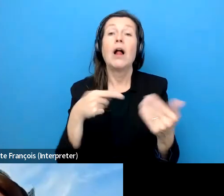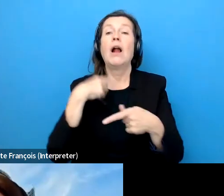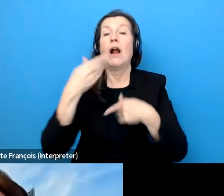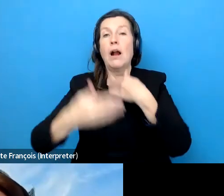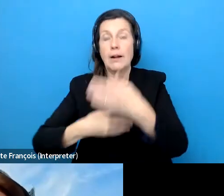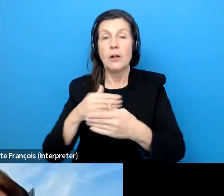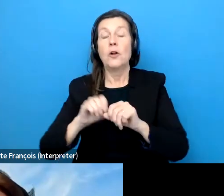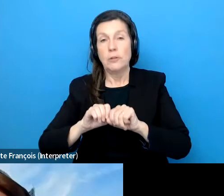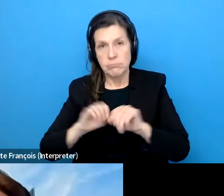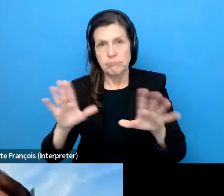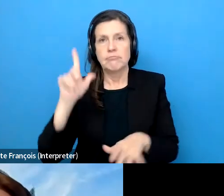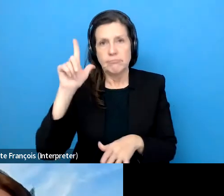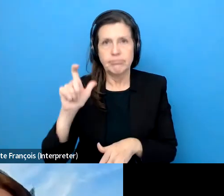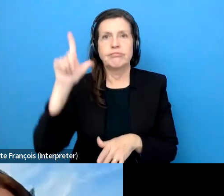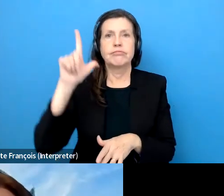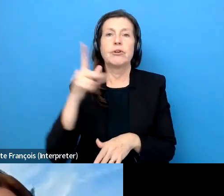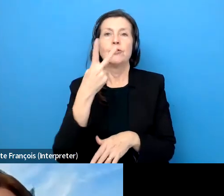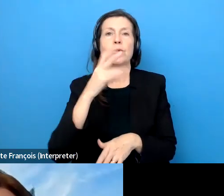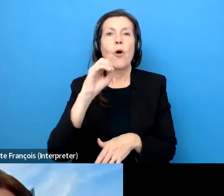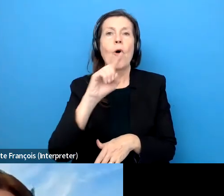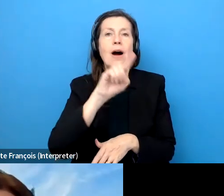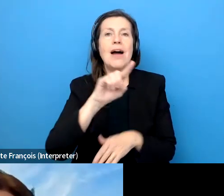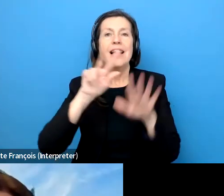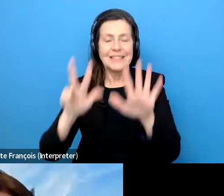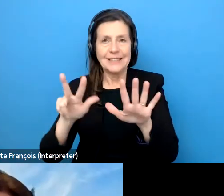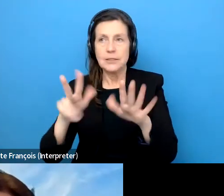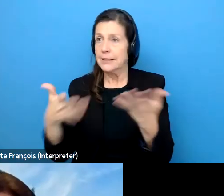in 2018 for Civil Society Organisations,